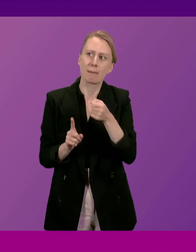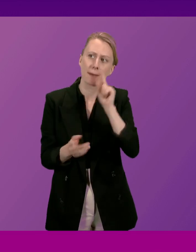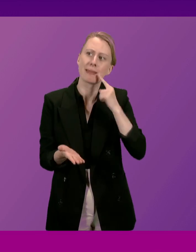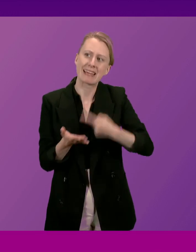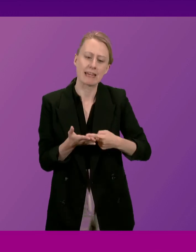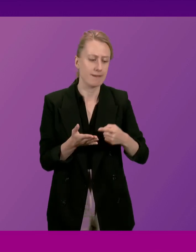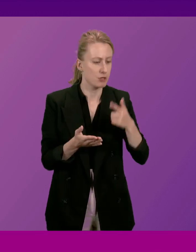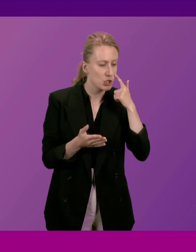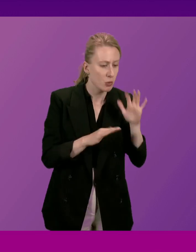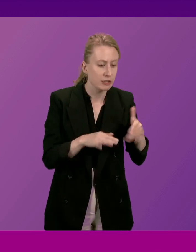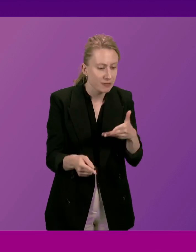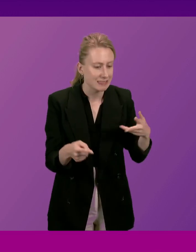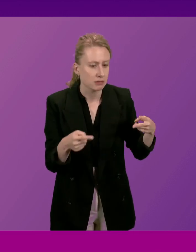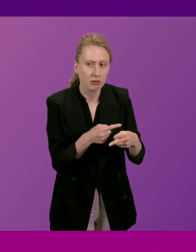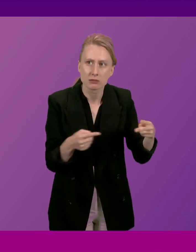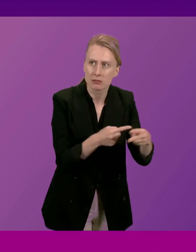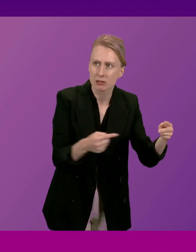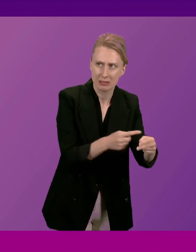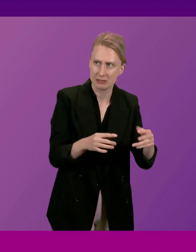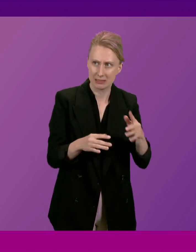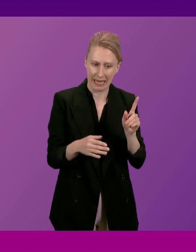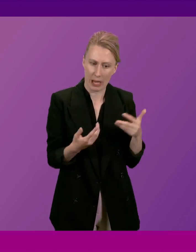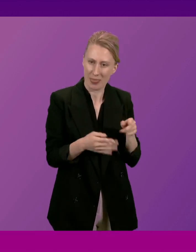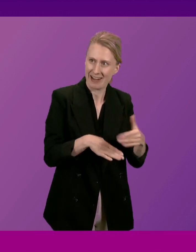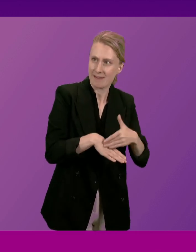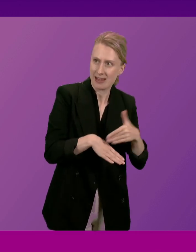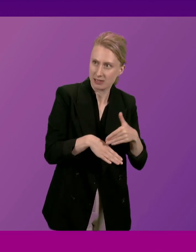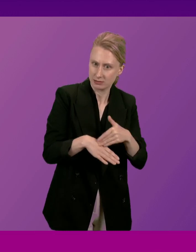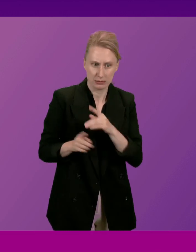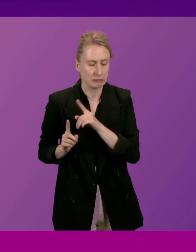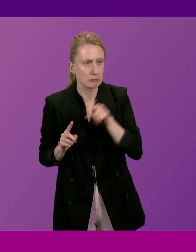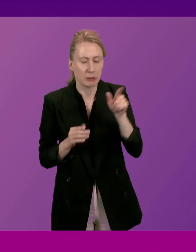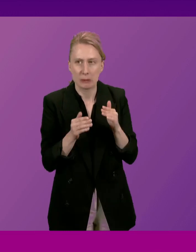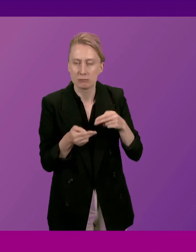youth services and centres have on the issue, and why is that trend not being acknowledged today?